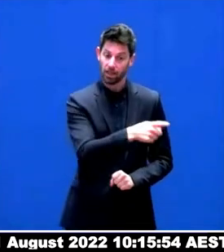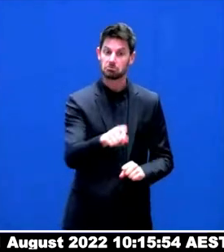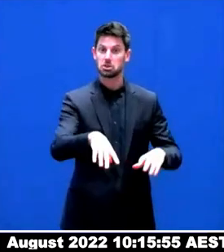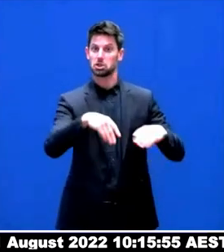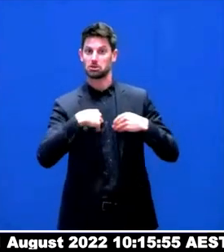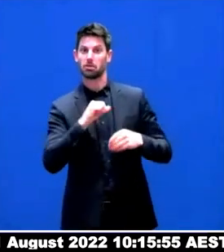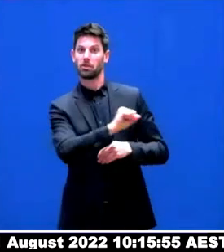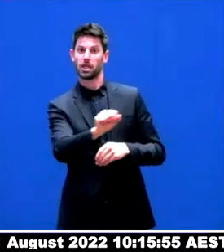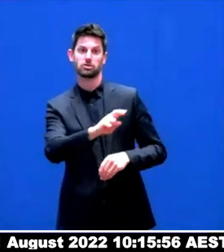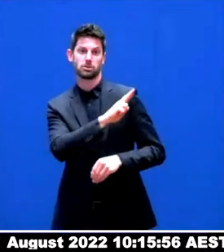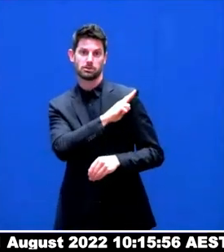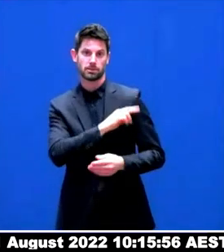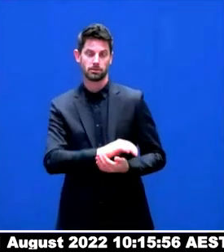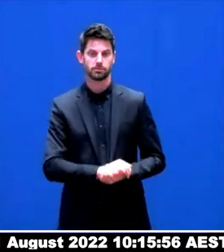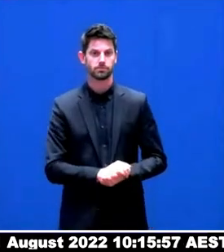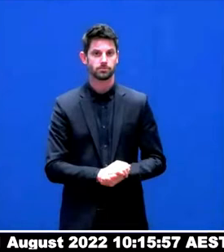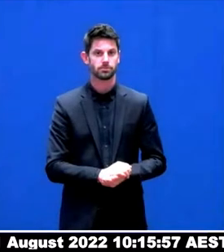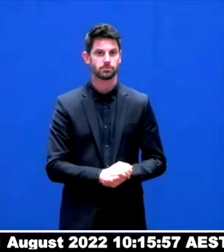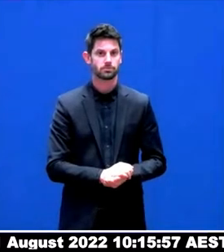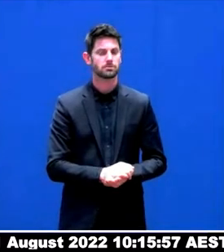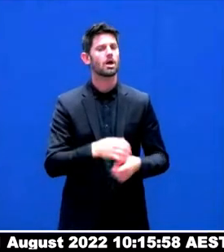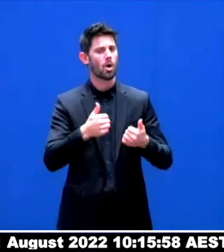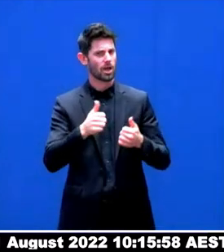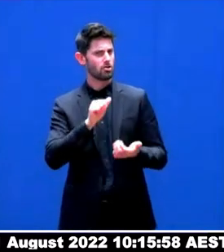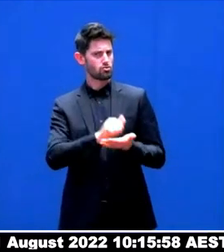Alright. I might come to the Strategy and also another document.